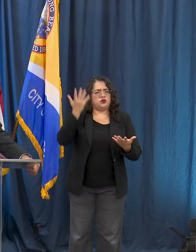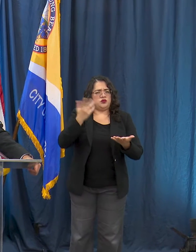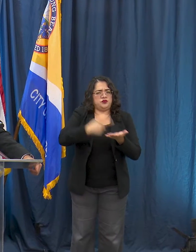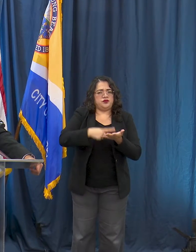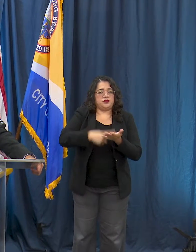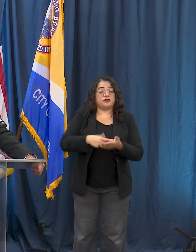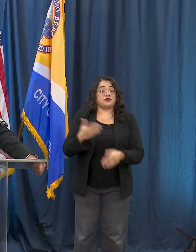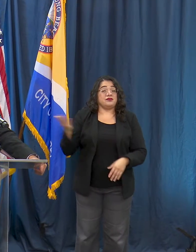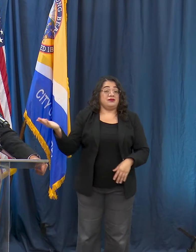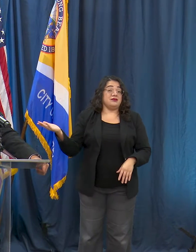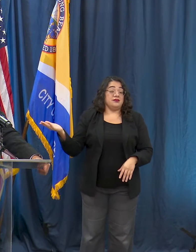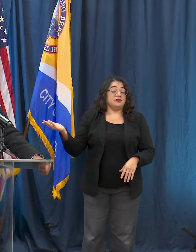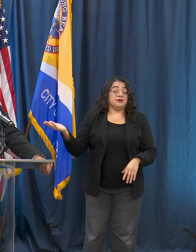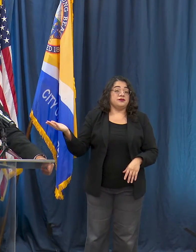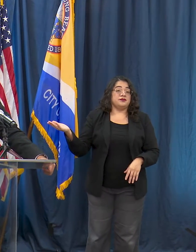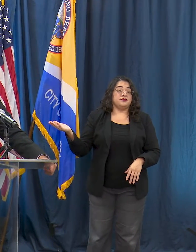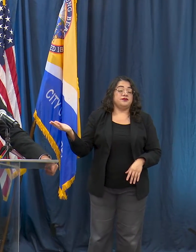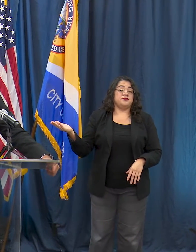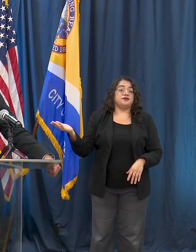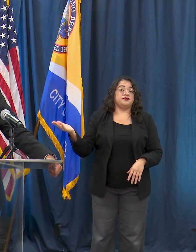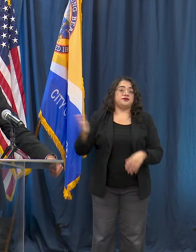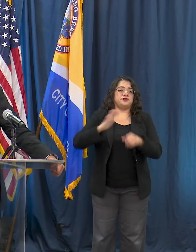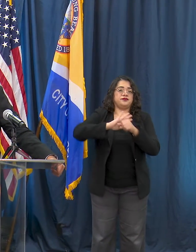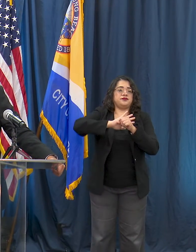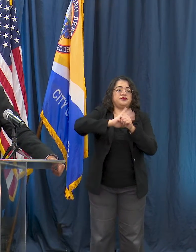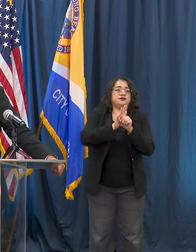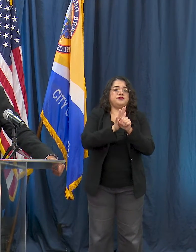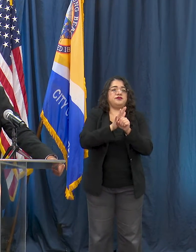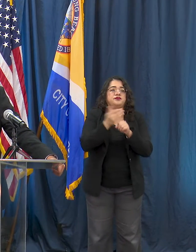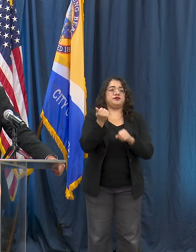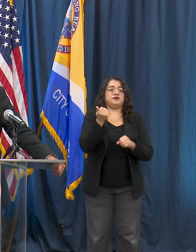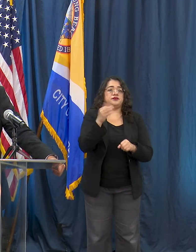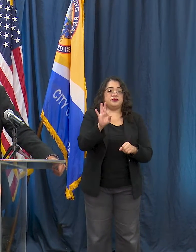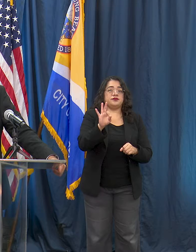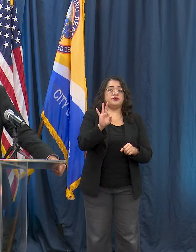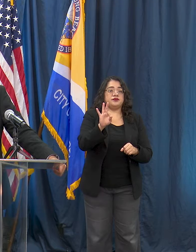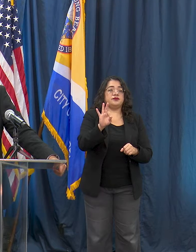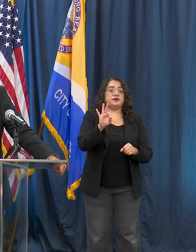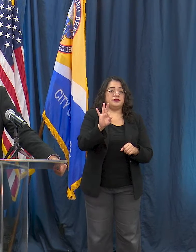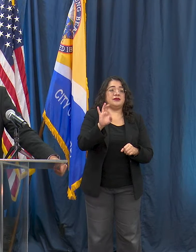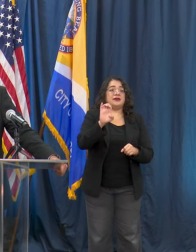is our COVID-19 cases by episode date. As you can see, the yellow line is